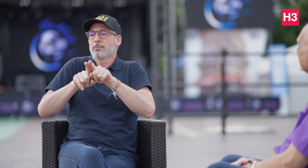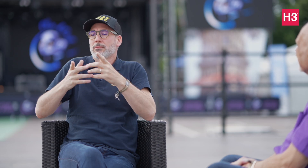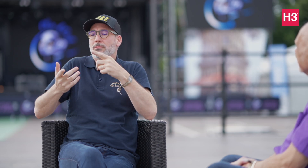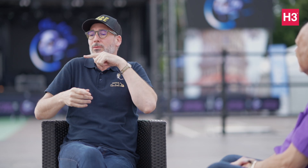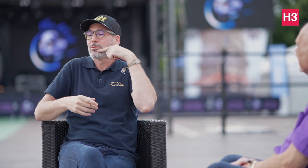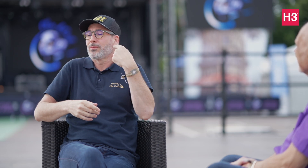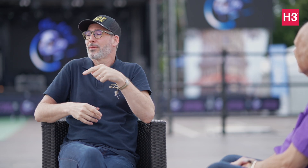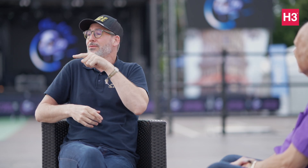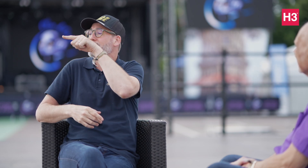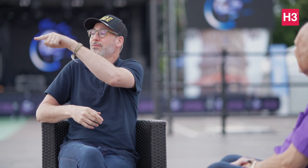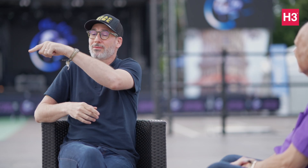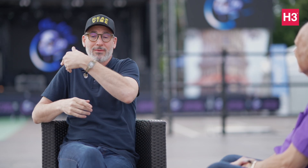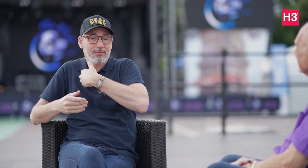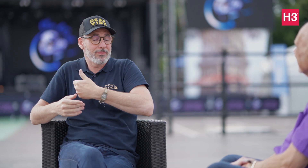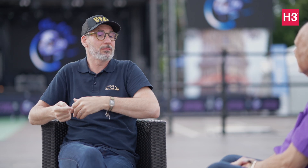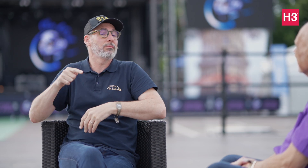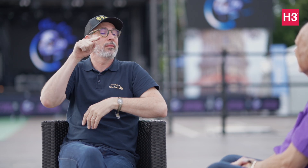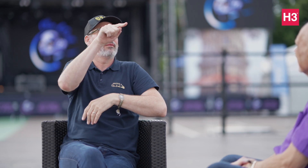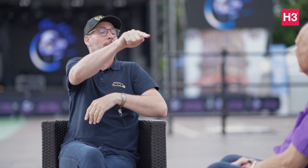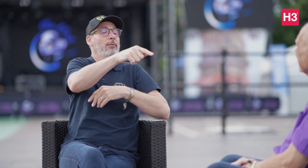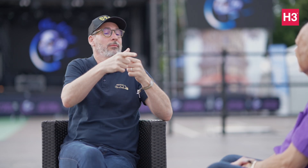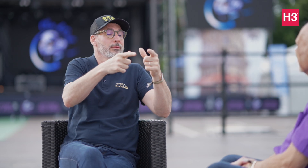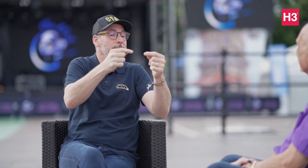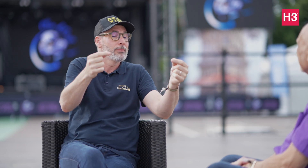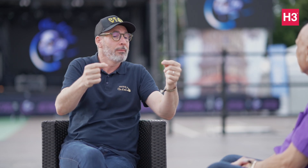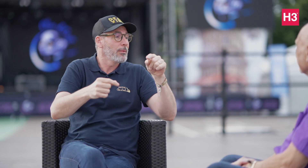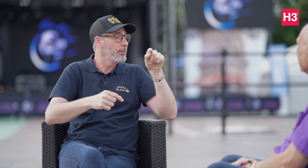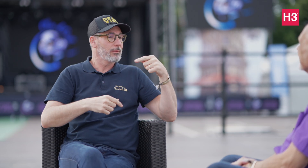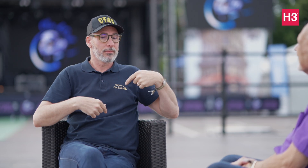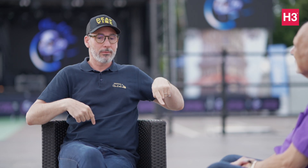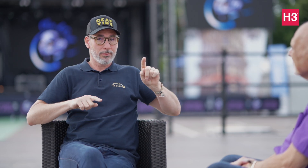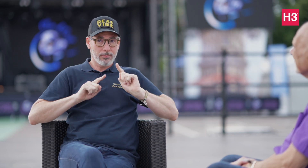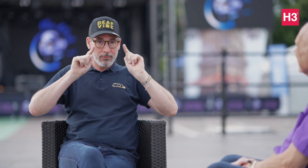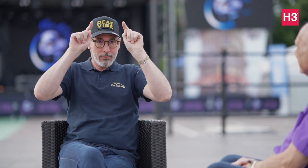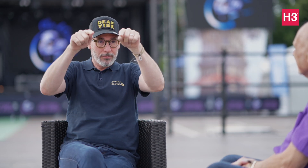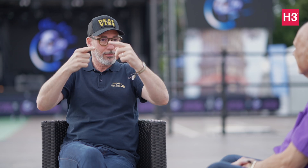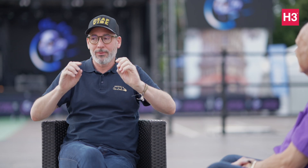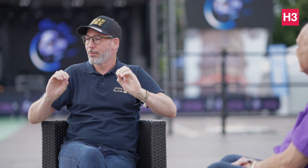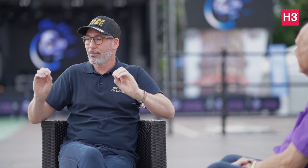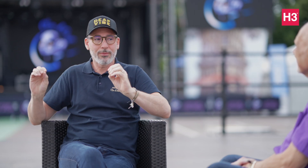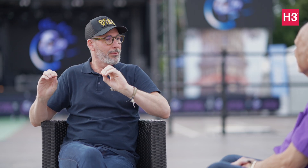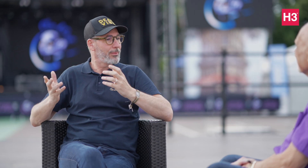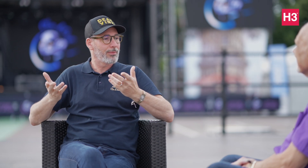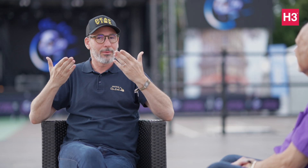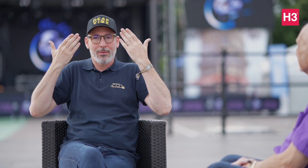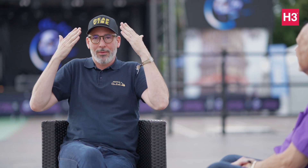and artistic identity. Whether Russian, Japanese, or from anywhere else,